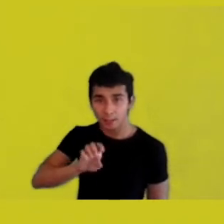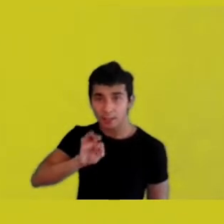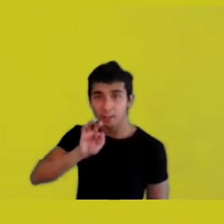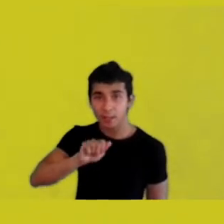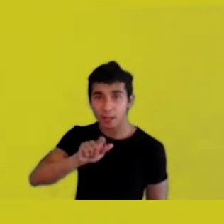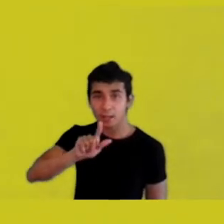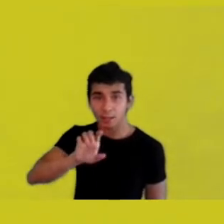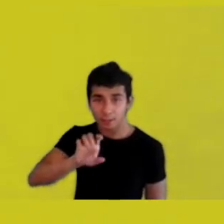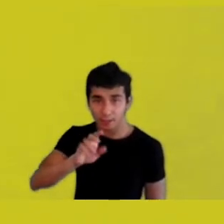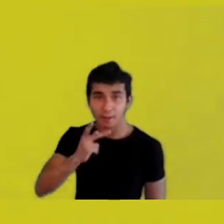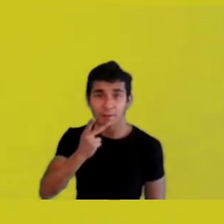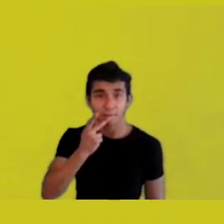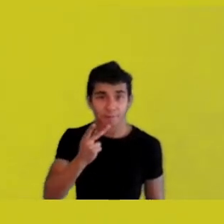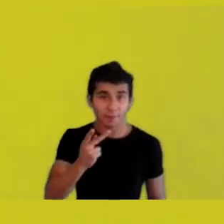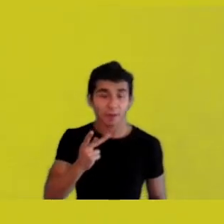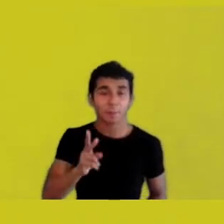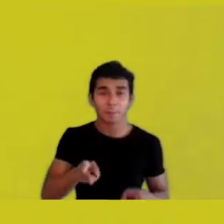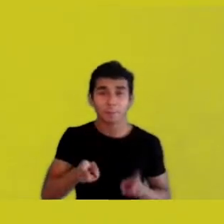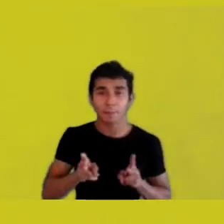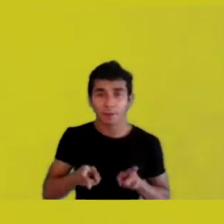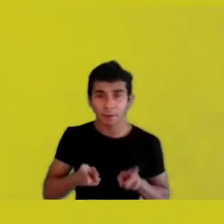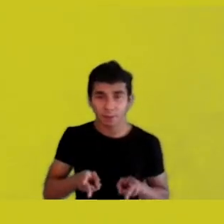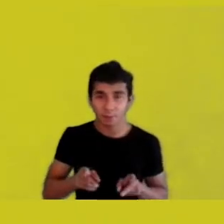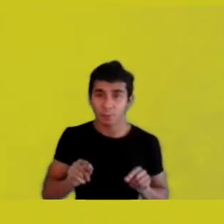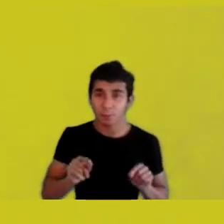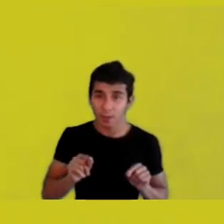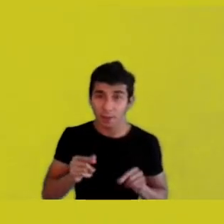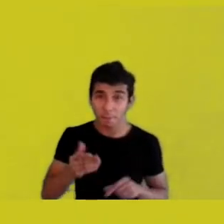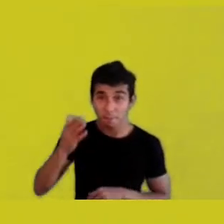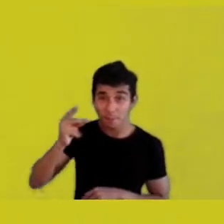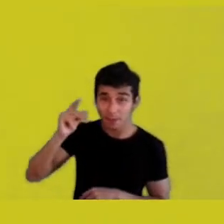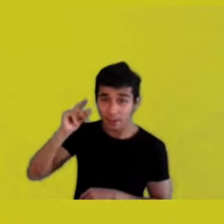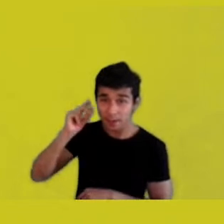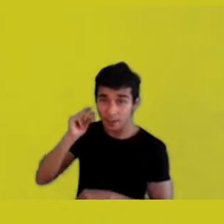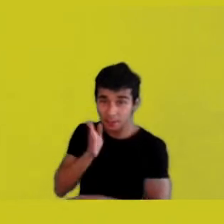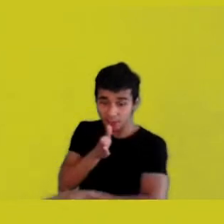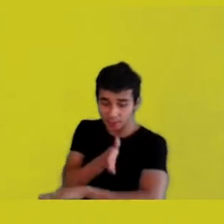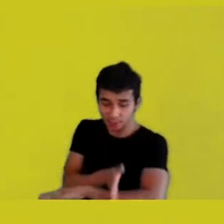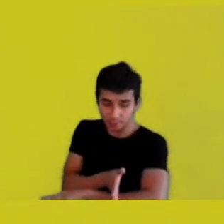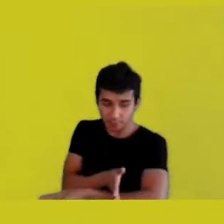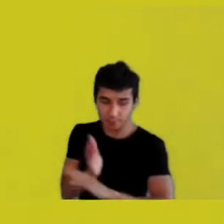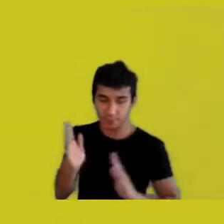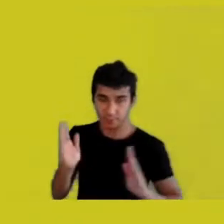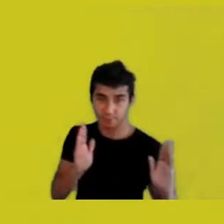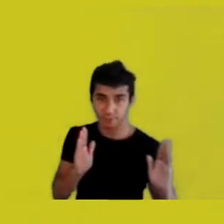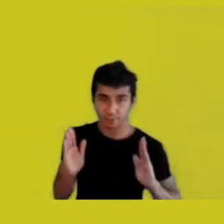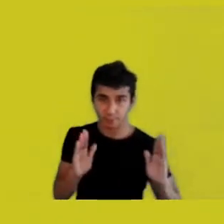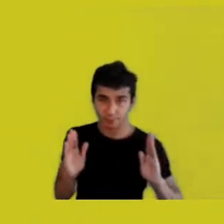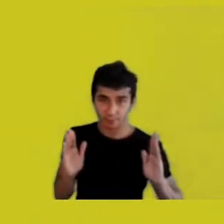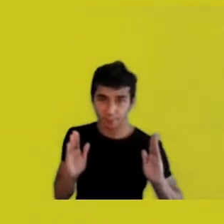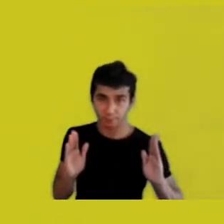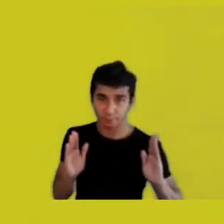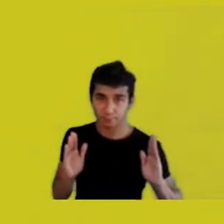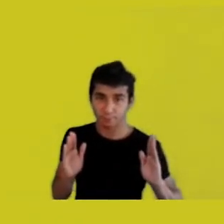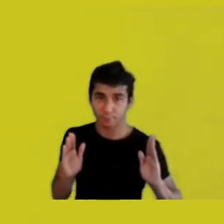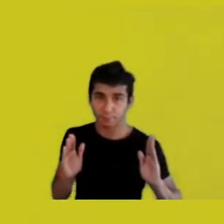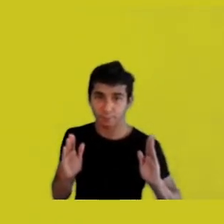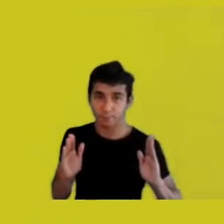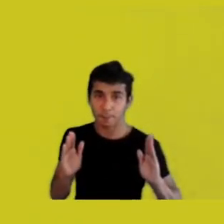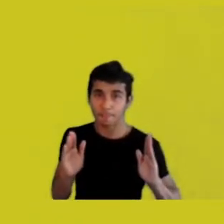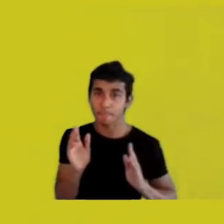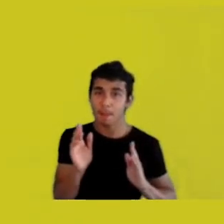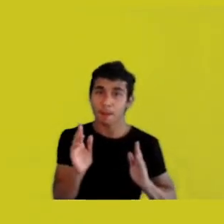in late Middle Age, the term “fetish” was widely used